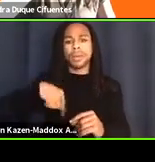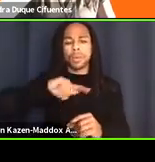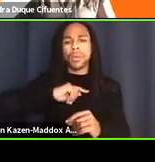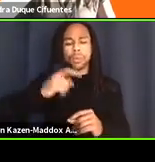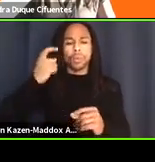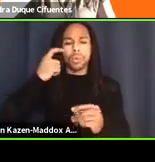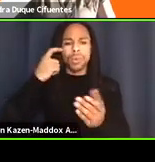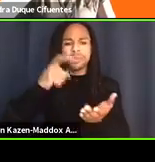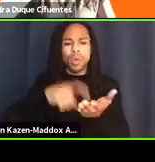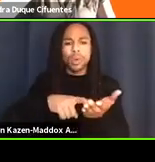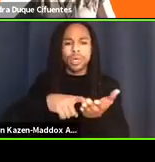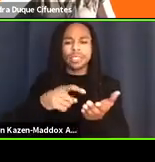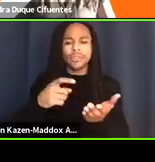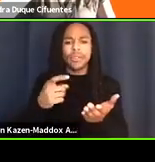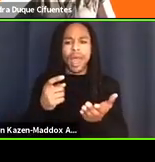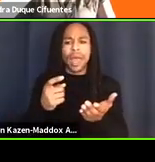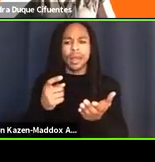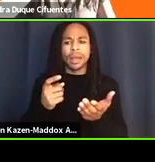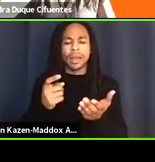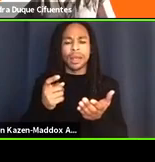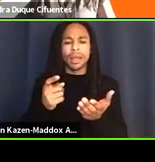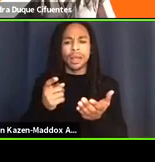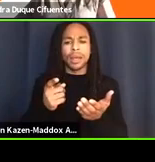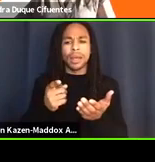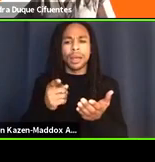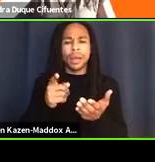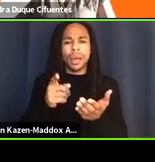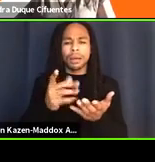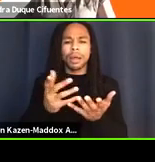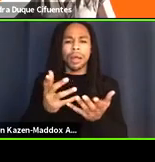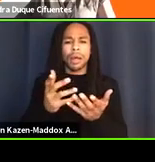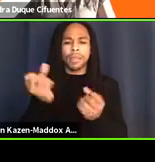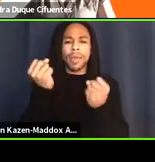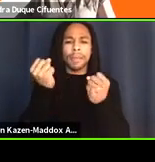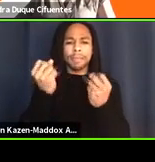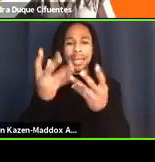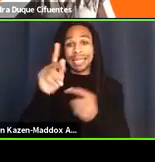what is a crazy moment in time. Kimberly Olsen: Traci, to your